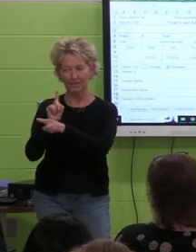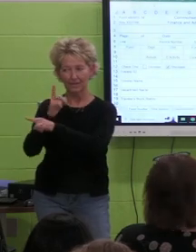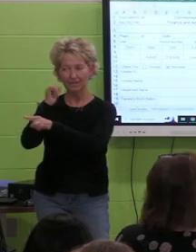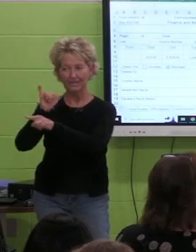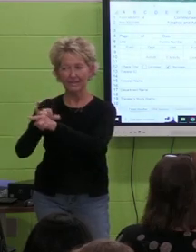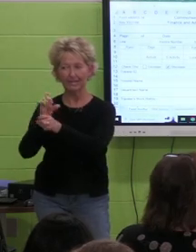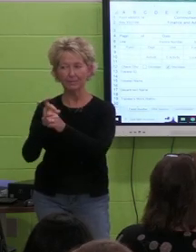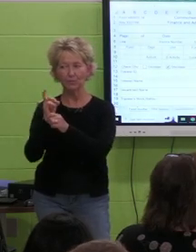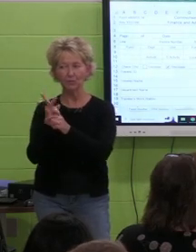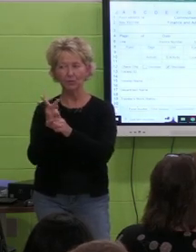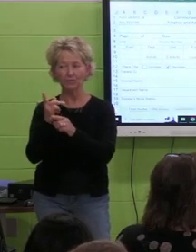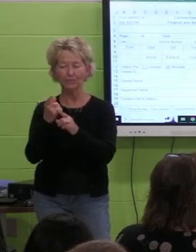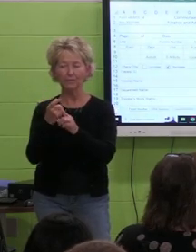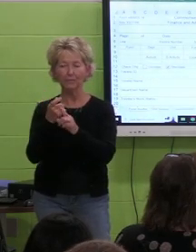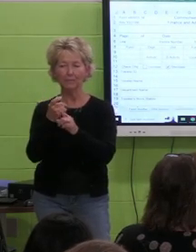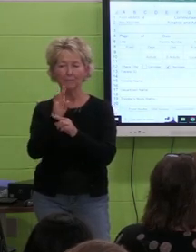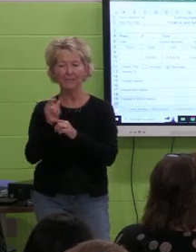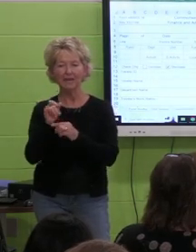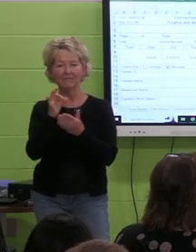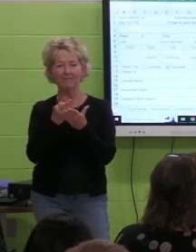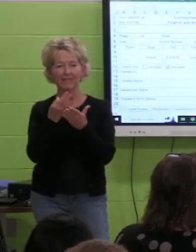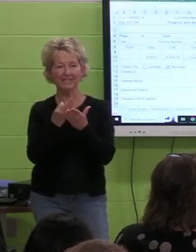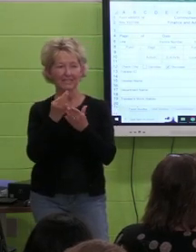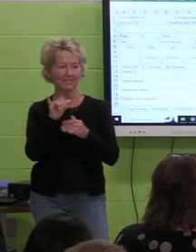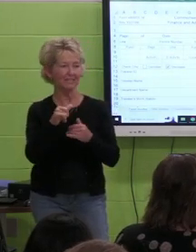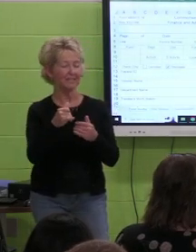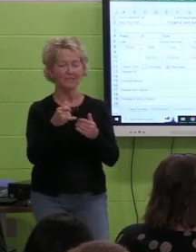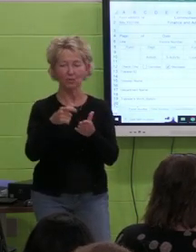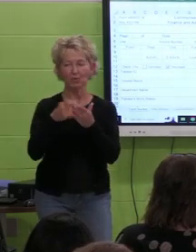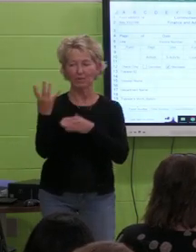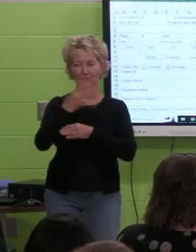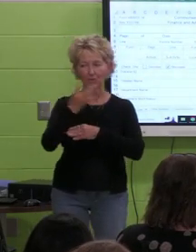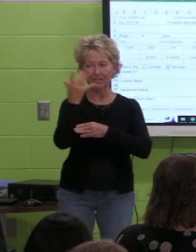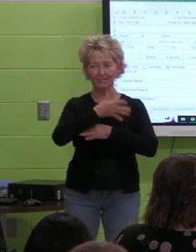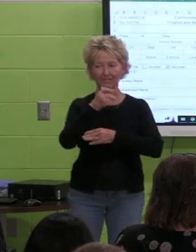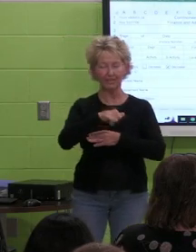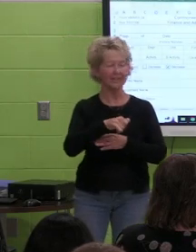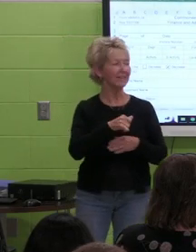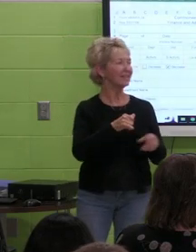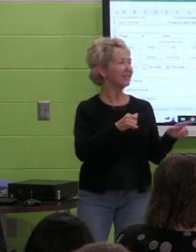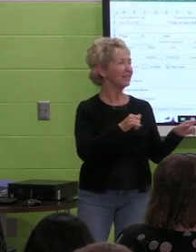approved by Finance so maybe that one takes four to five days maybe that's all software I believe